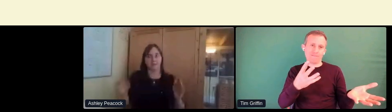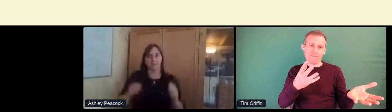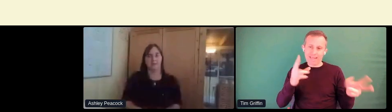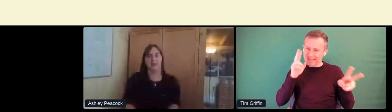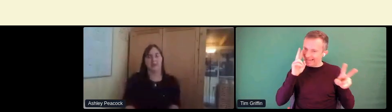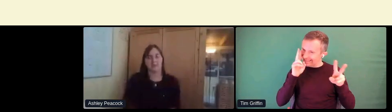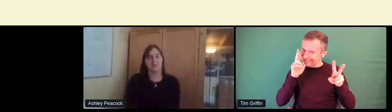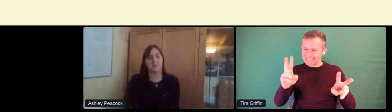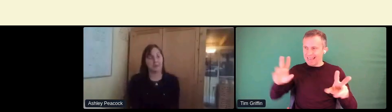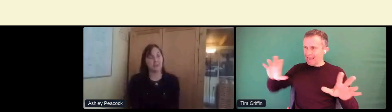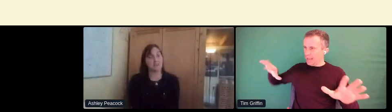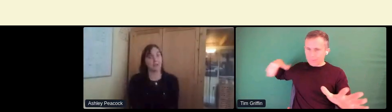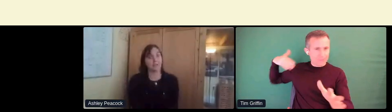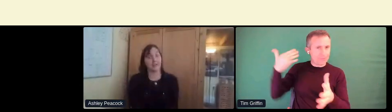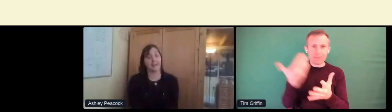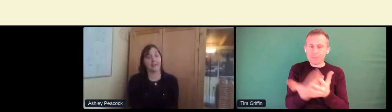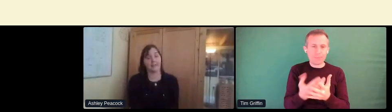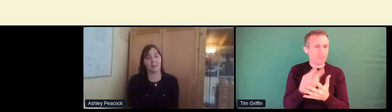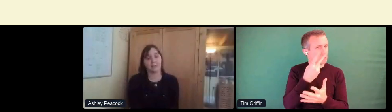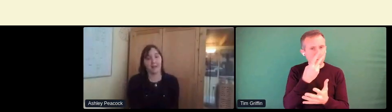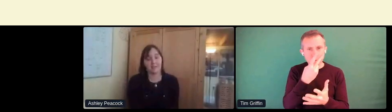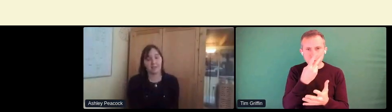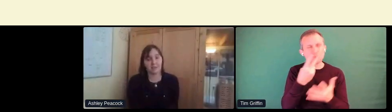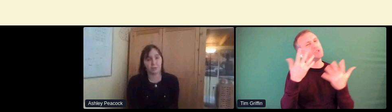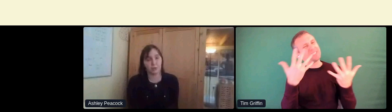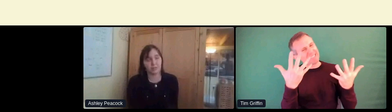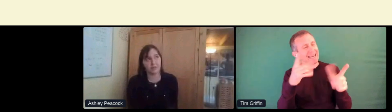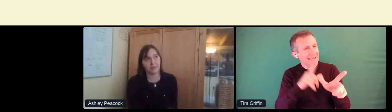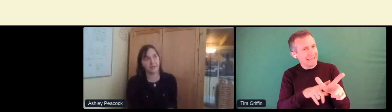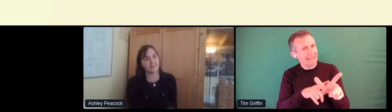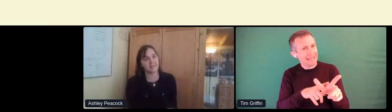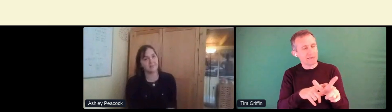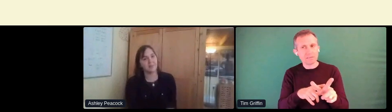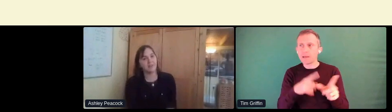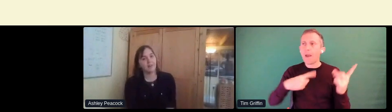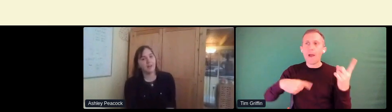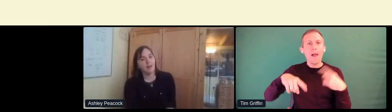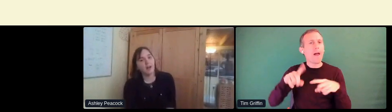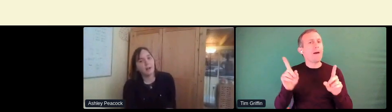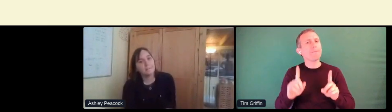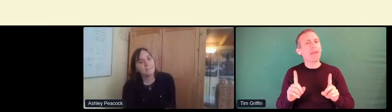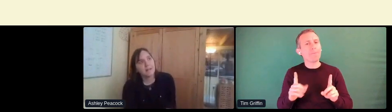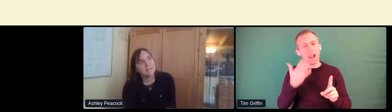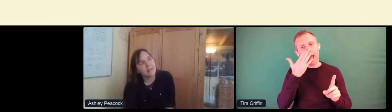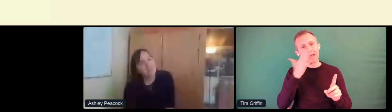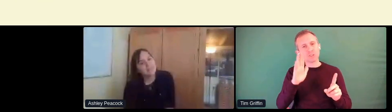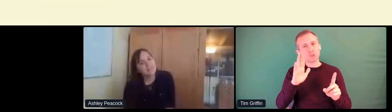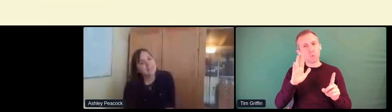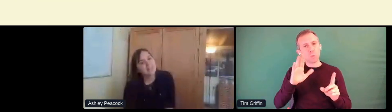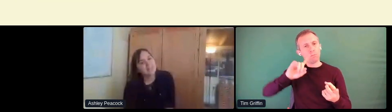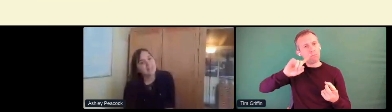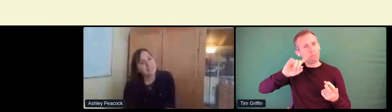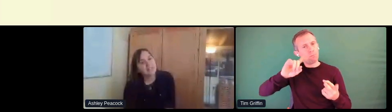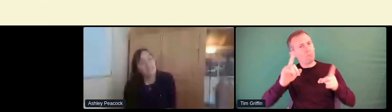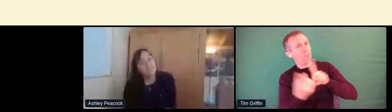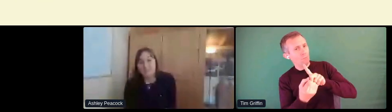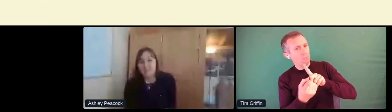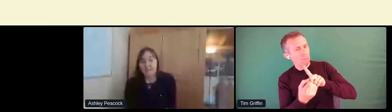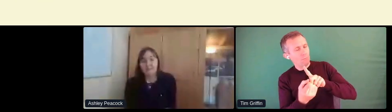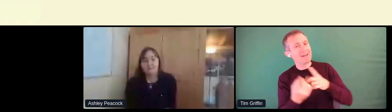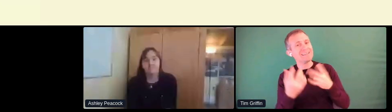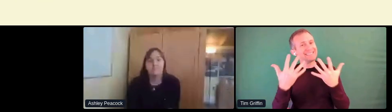in the last decade in terms of attitudes towards neurodiversity. I spent 10 years designing and